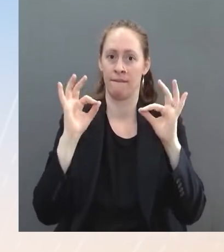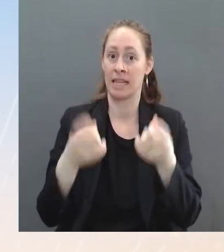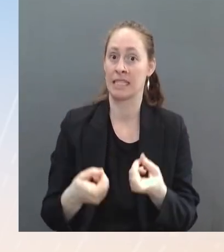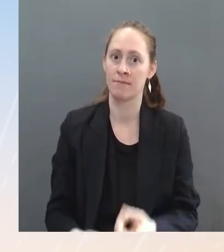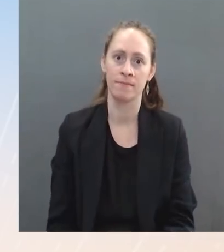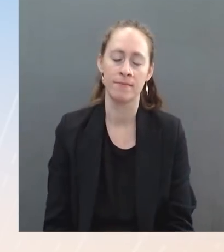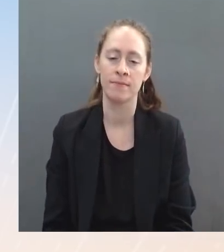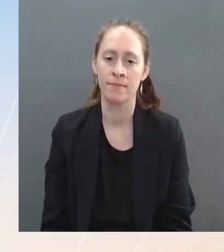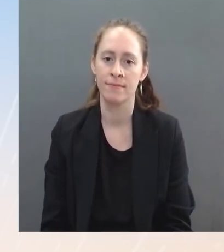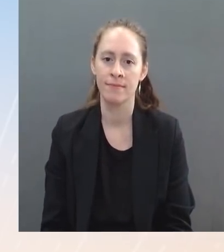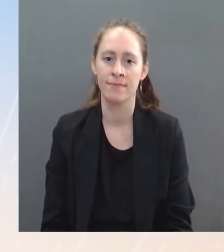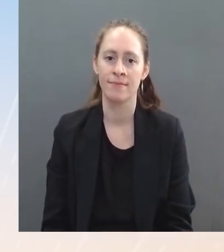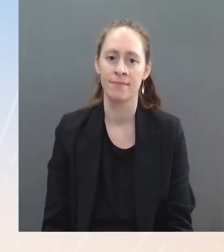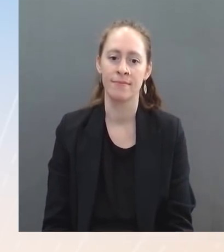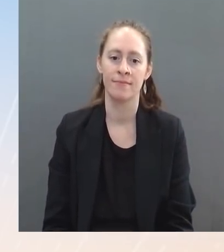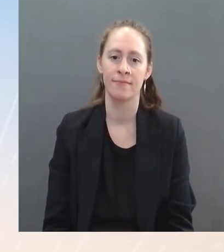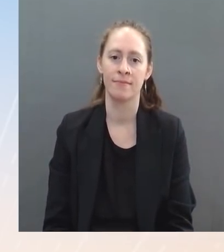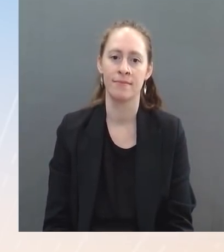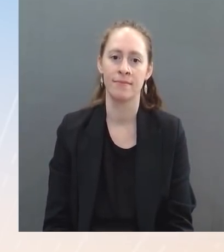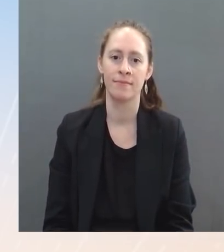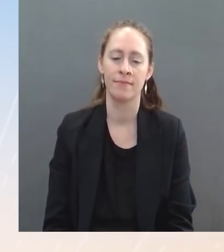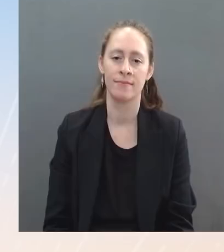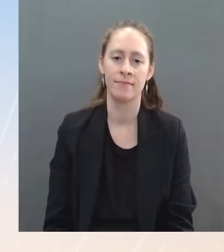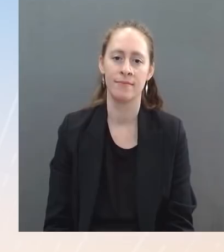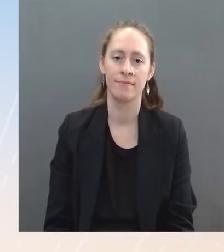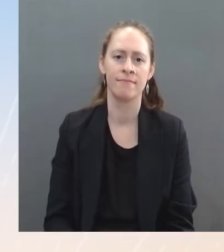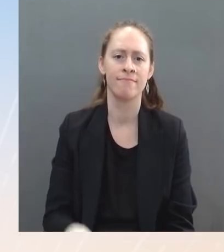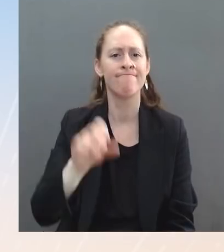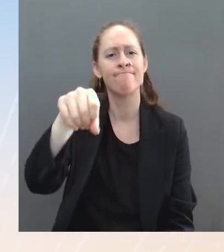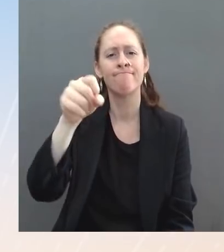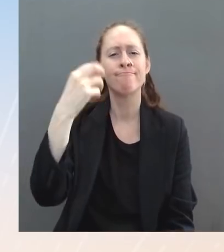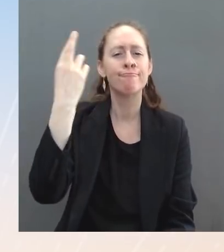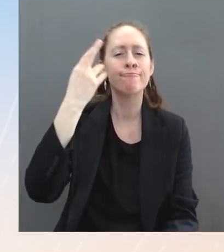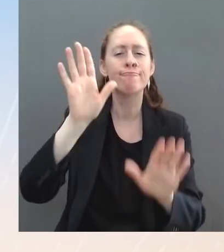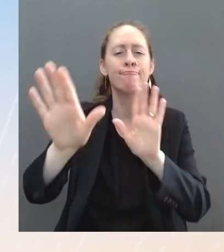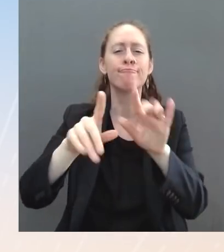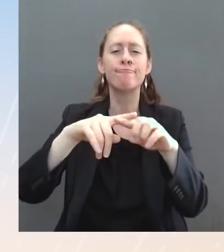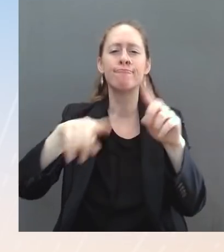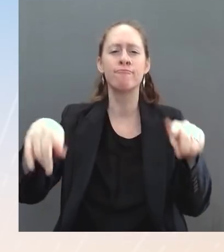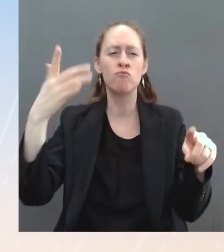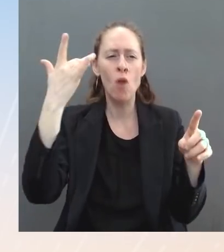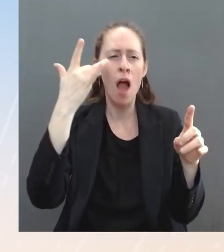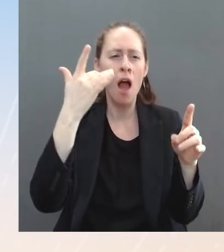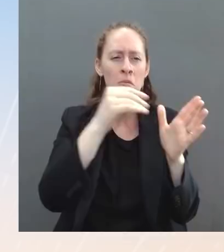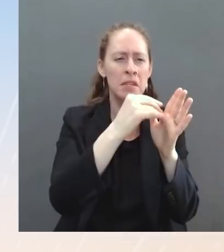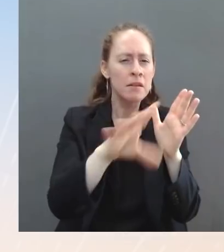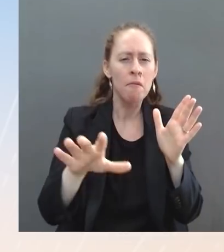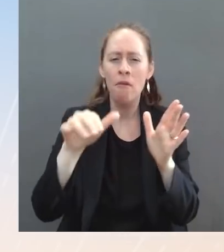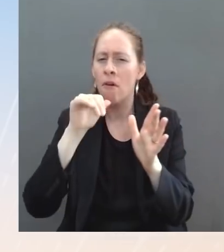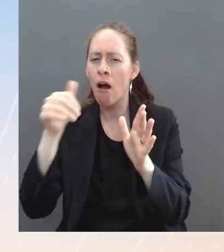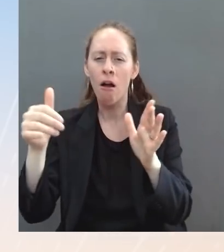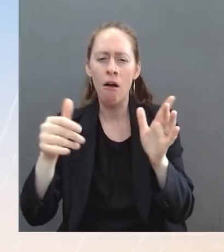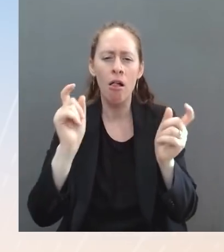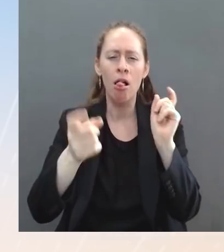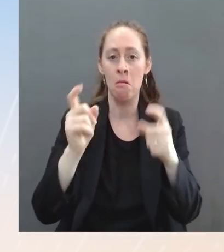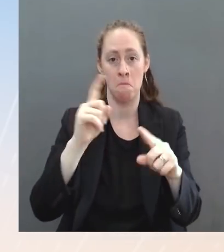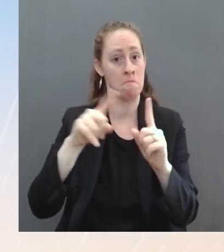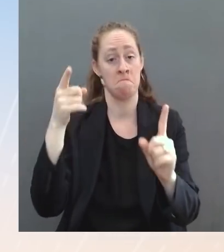but we -- we are confident that this is about the largest effort that oil -- that countries with oil reserves